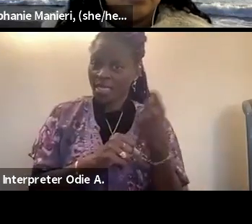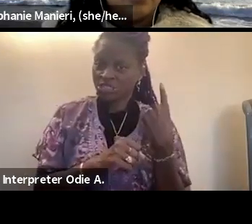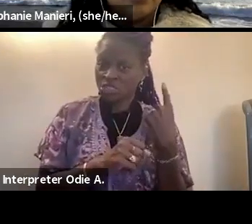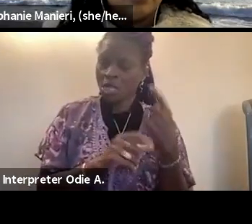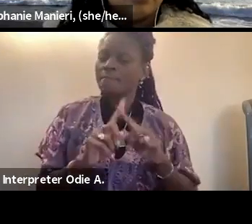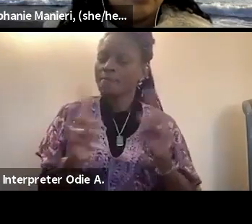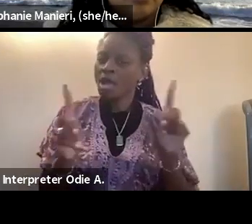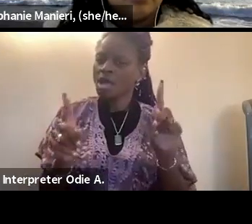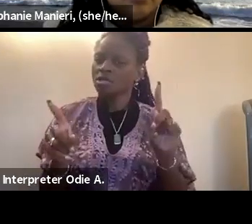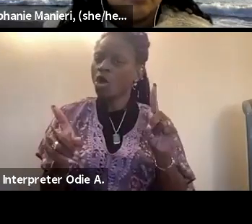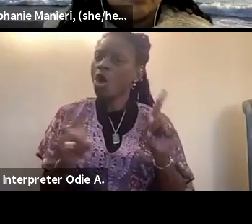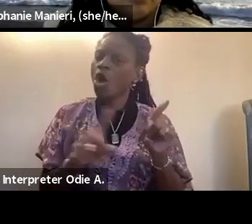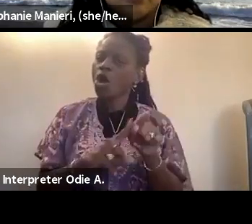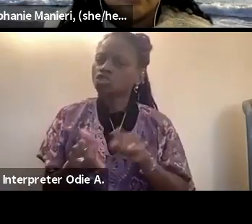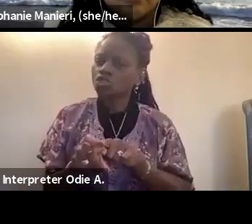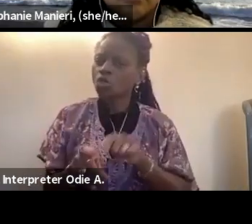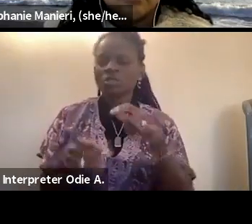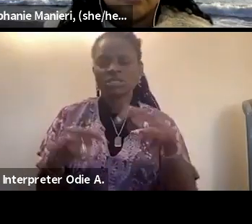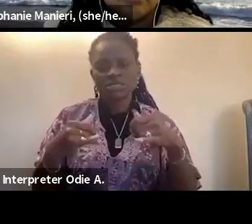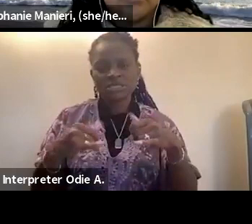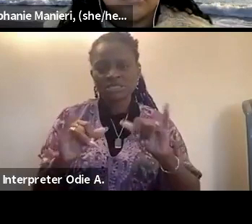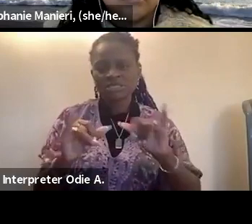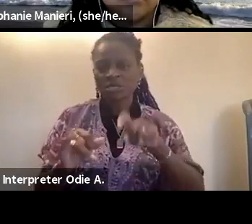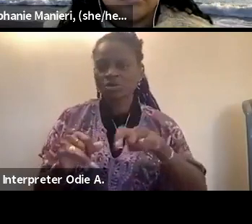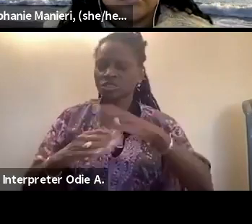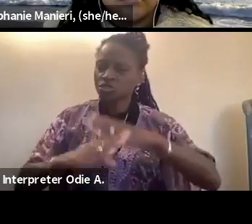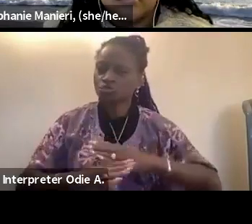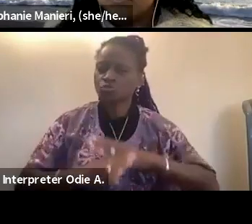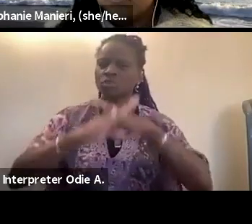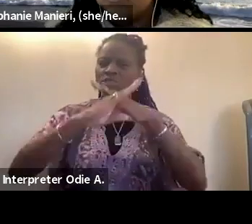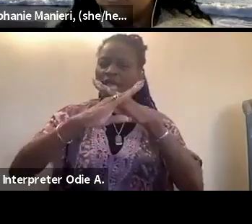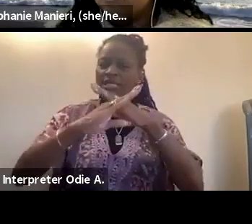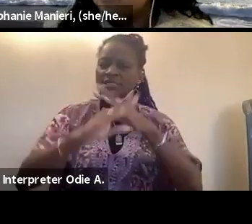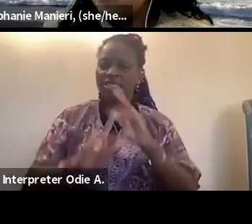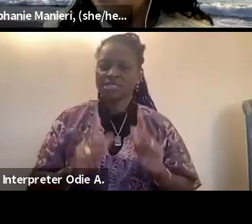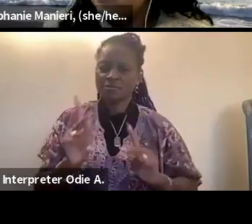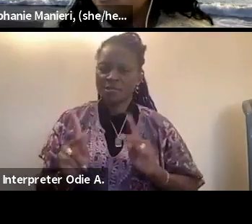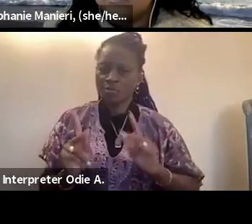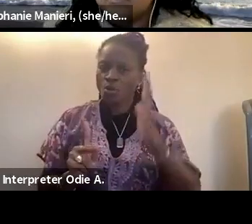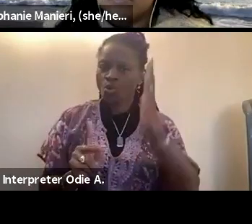and protect as much of the population as possible. We know the children are vectors of